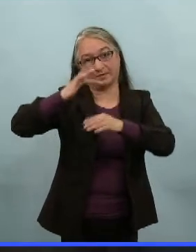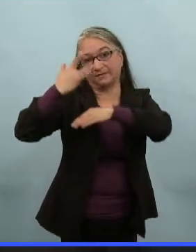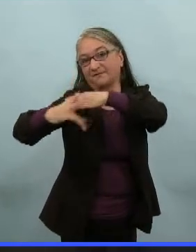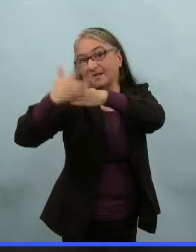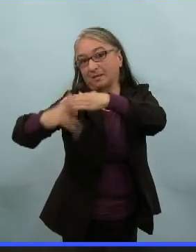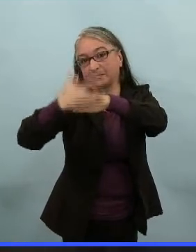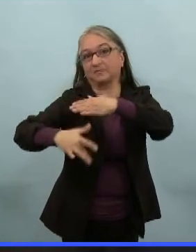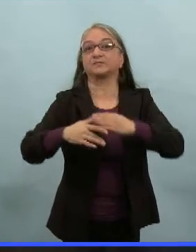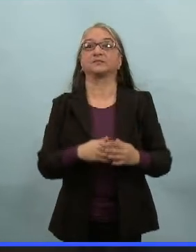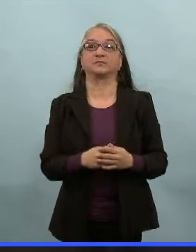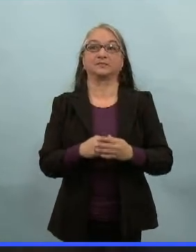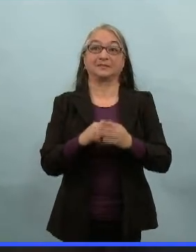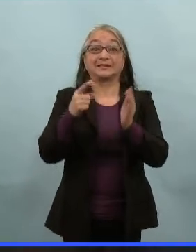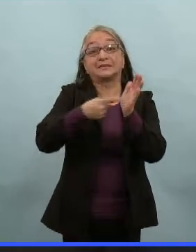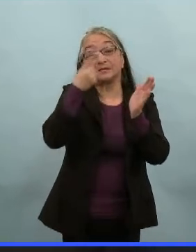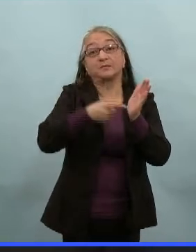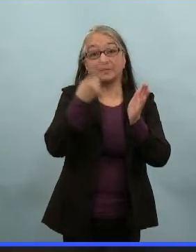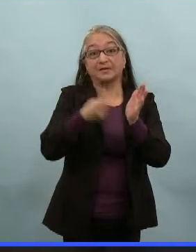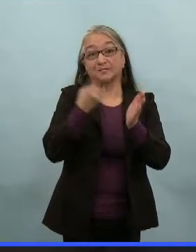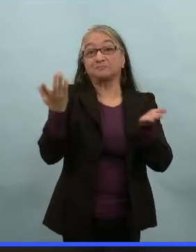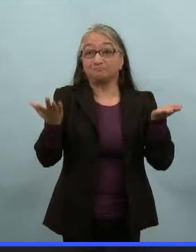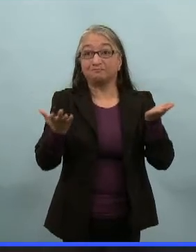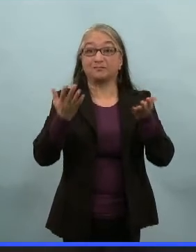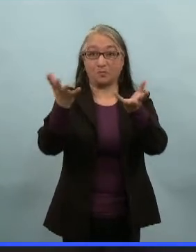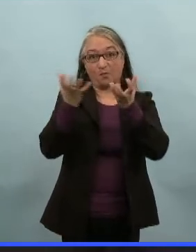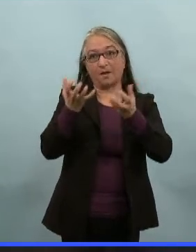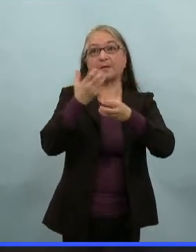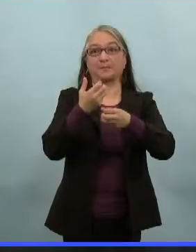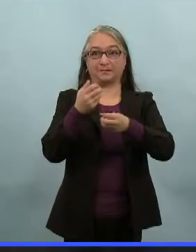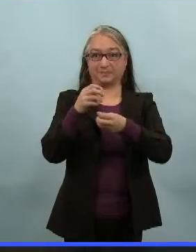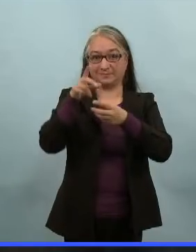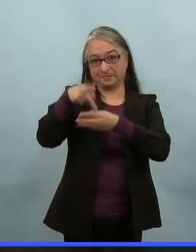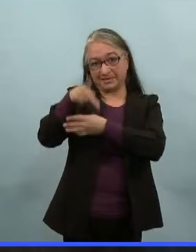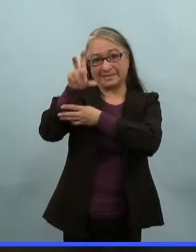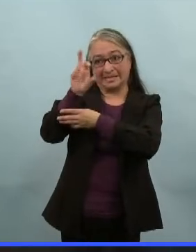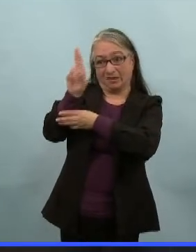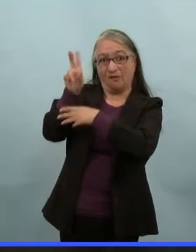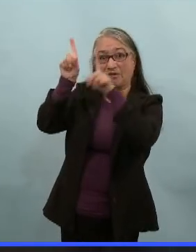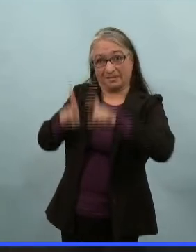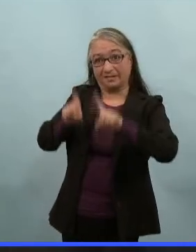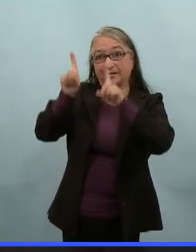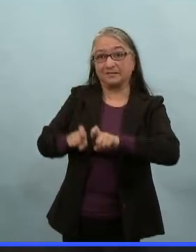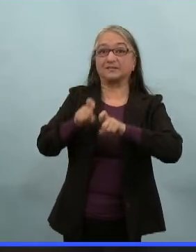want the greater certainty of a pcr test for people who have a positive rapid antigen test